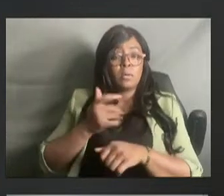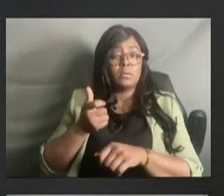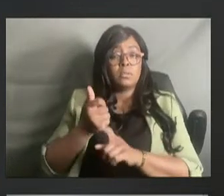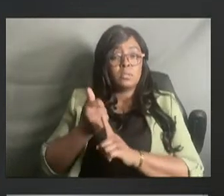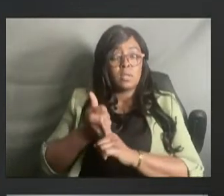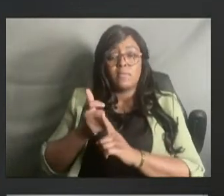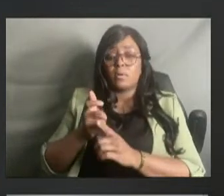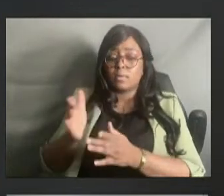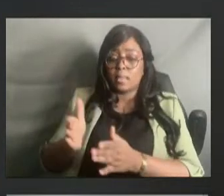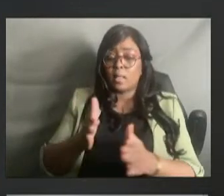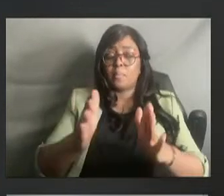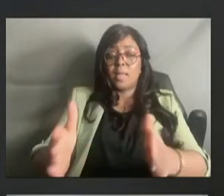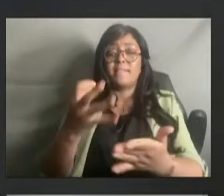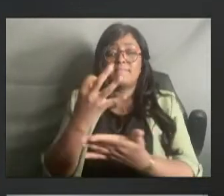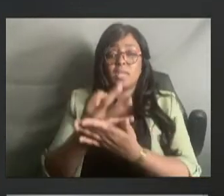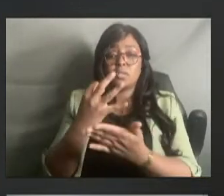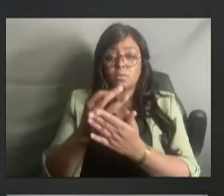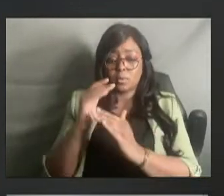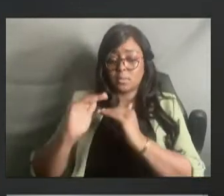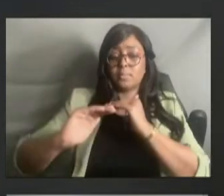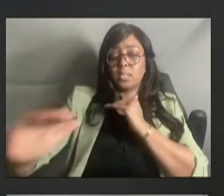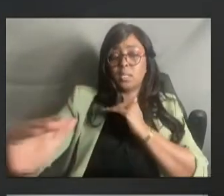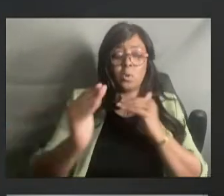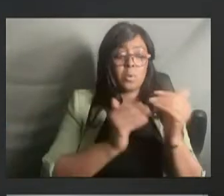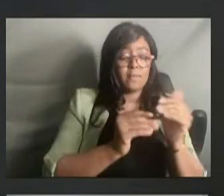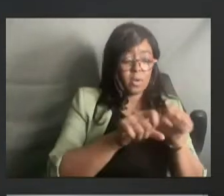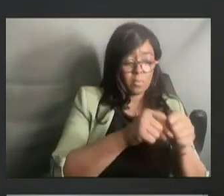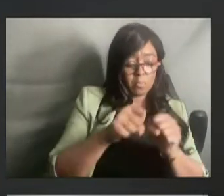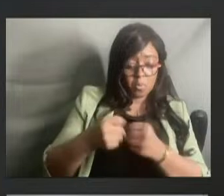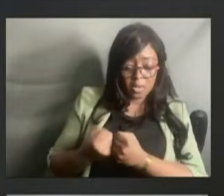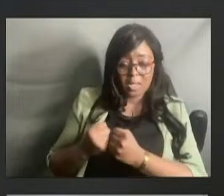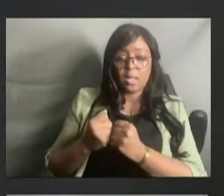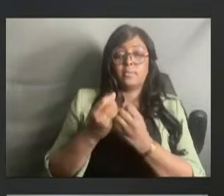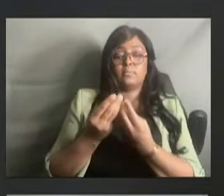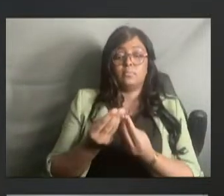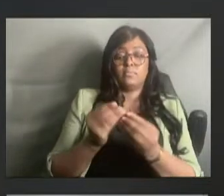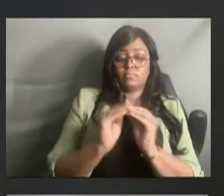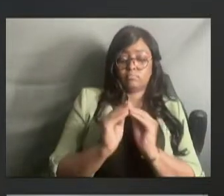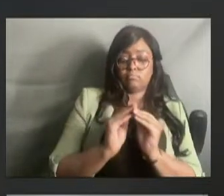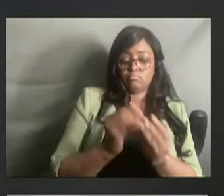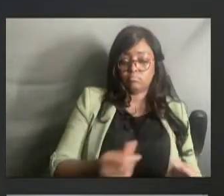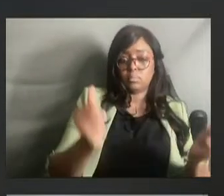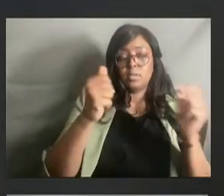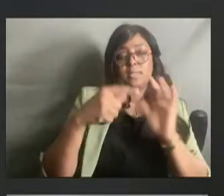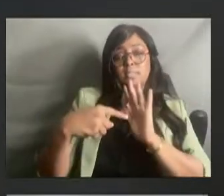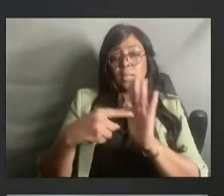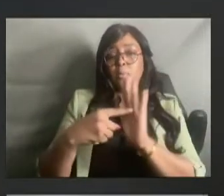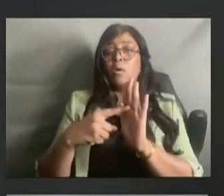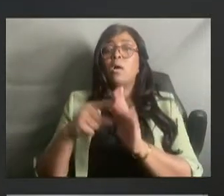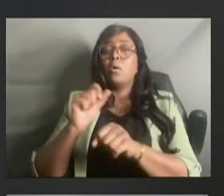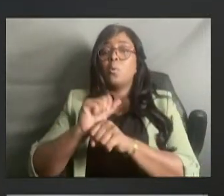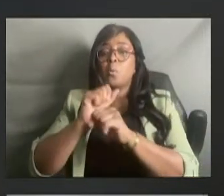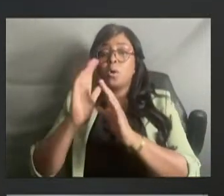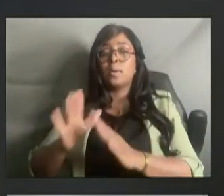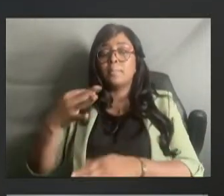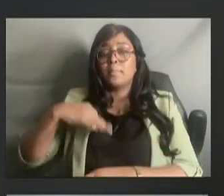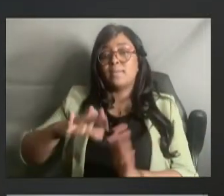sure that we put ourselves on a path to fiscal stability, and that we repair the things that